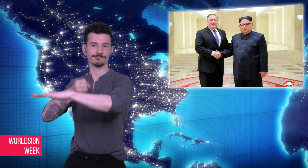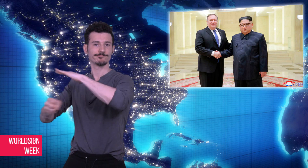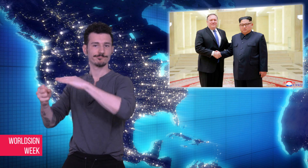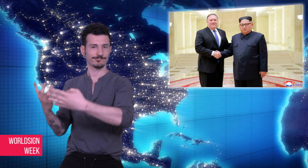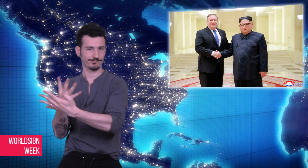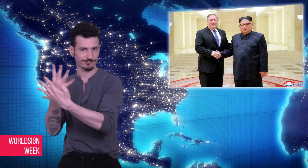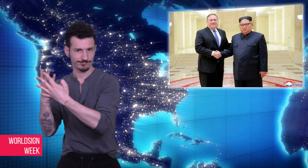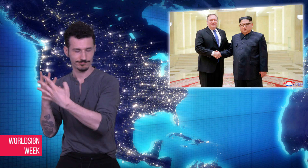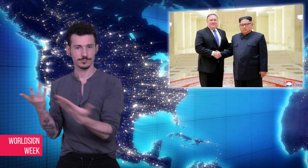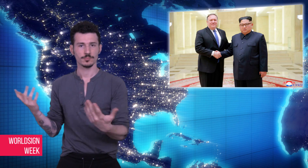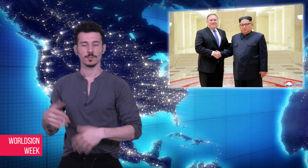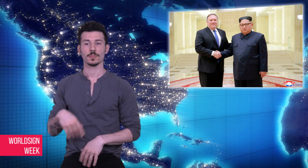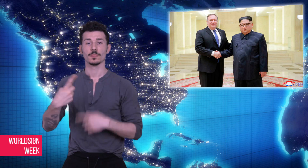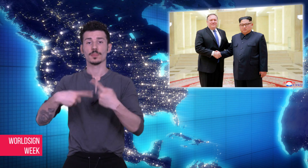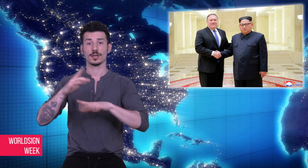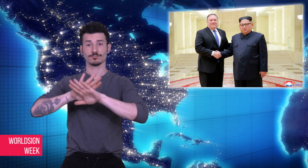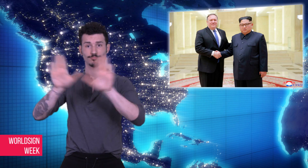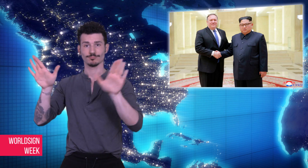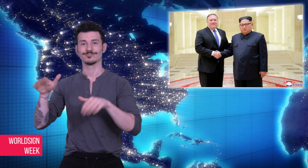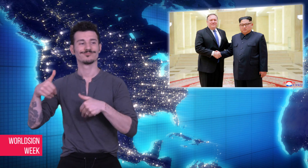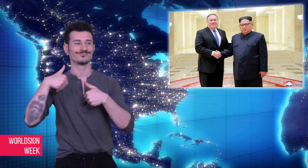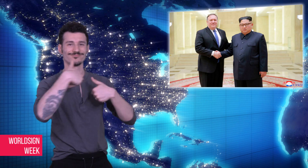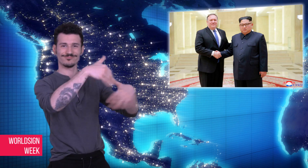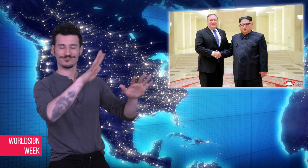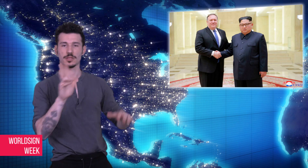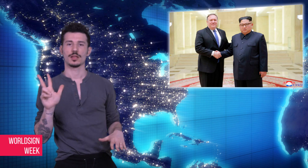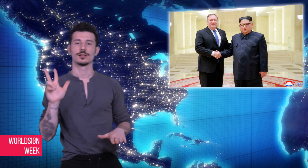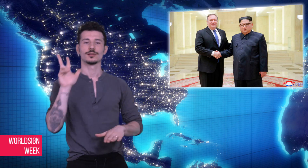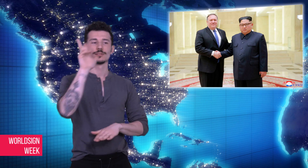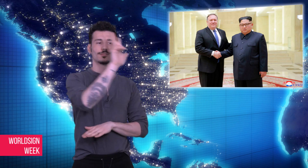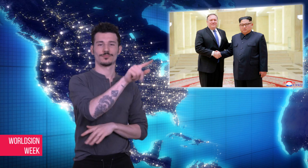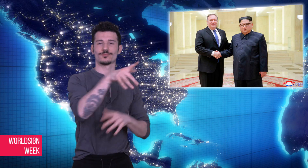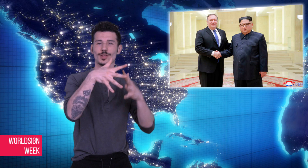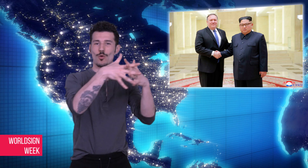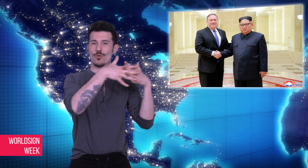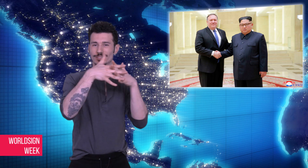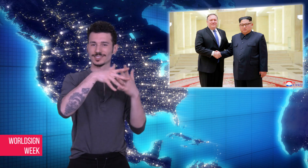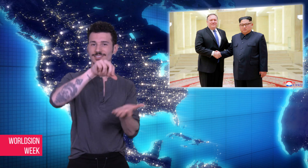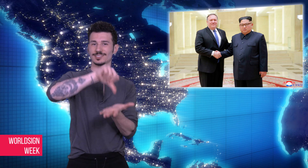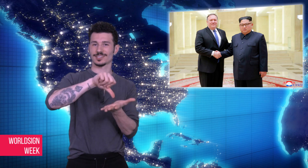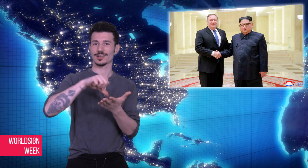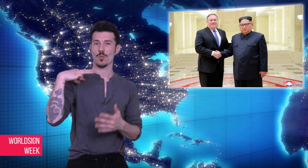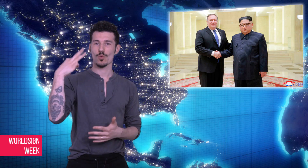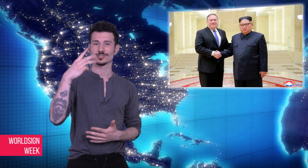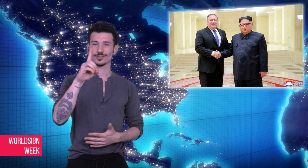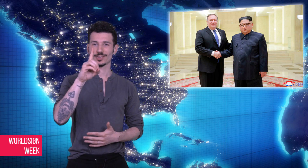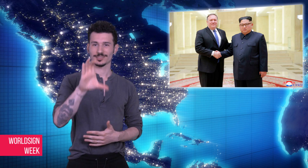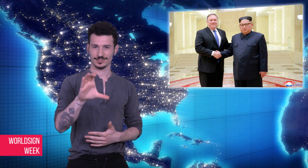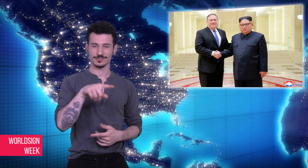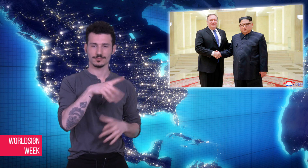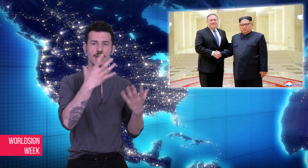taken to a medical centre for an evaluation. One of the detainees